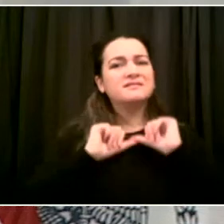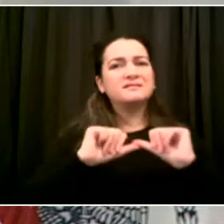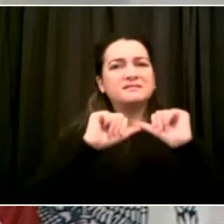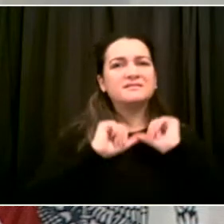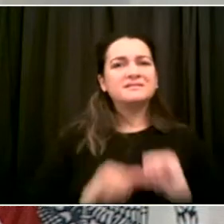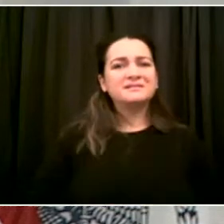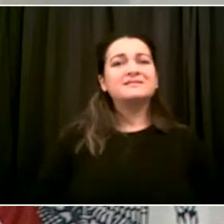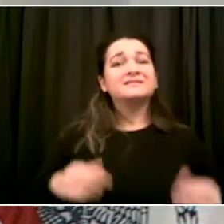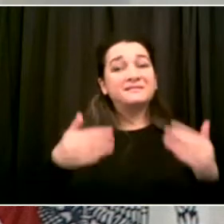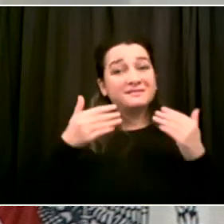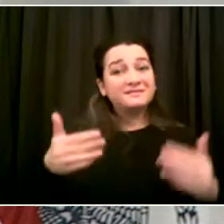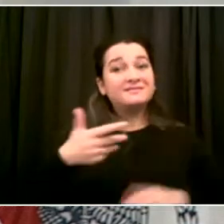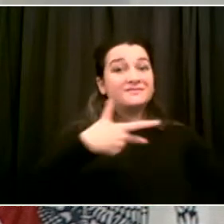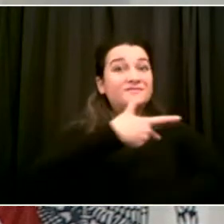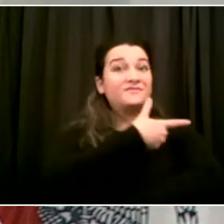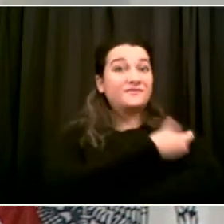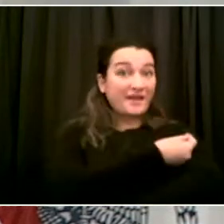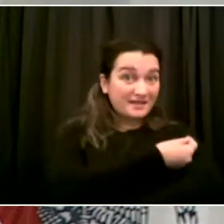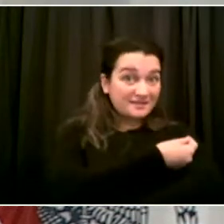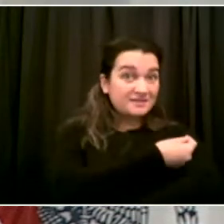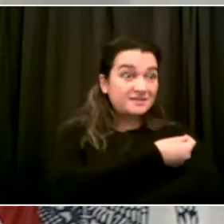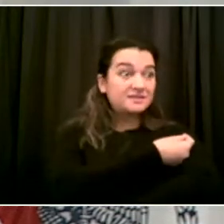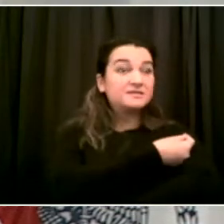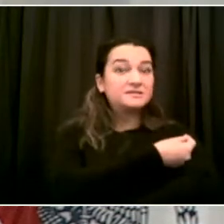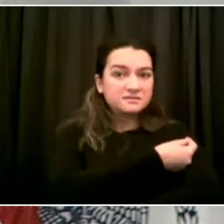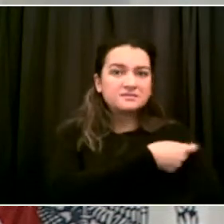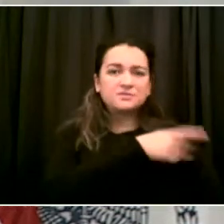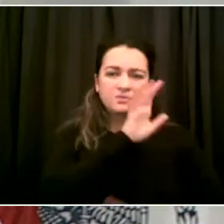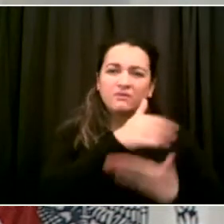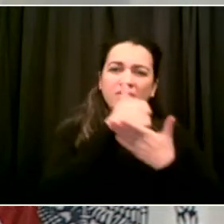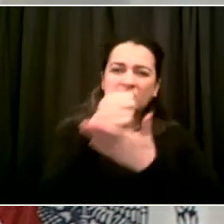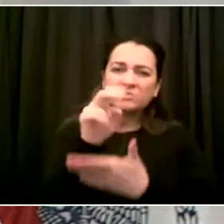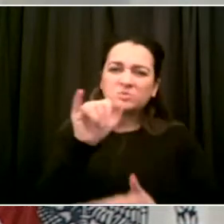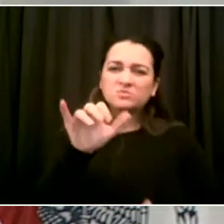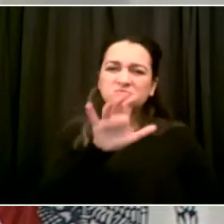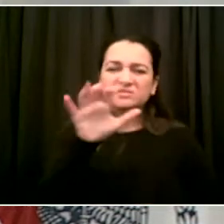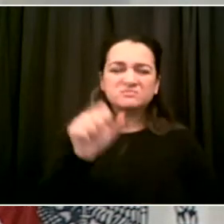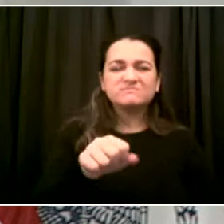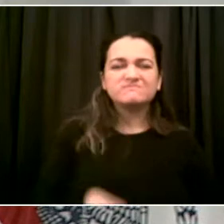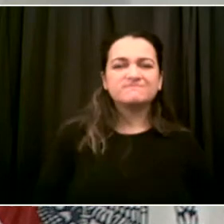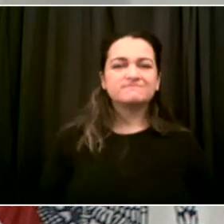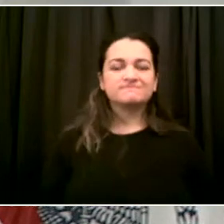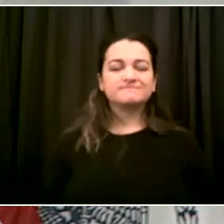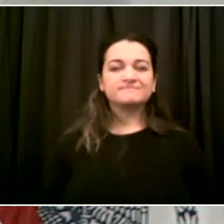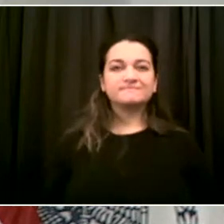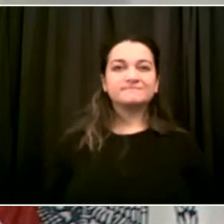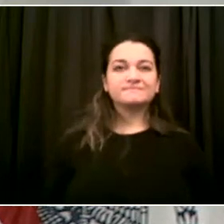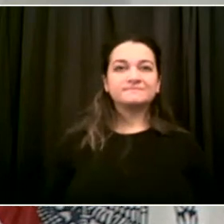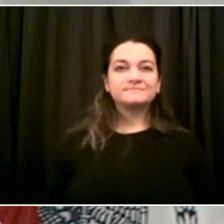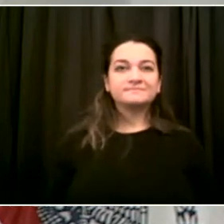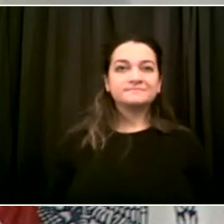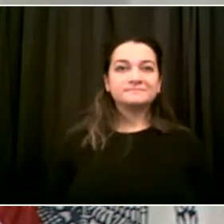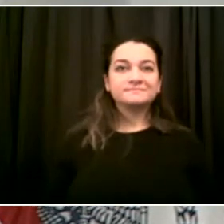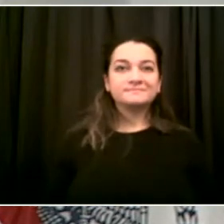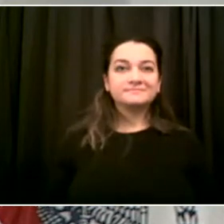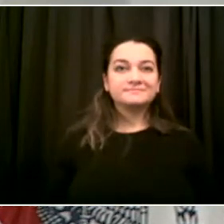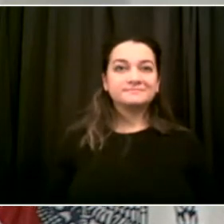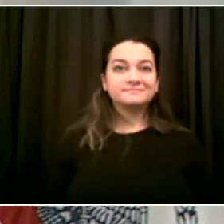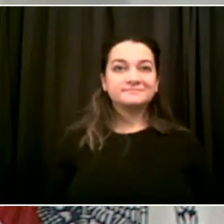GET IS GOING TO BE EUSD D RIGHT AWAY. WE CAN DO HALF 1 MILLIOLN VACCINATIONS A WEEK, WWE ARRE